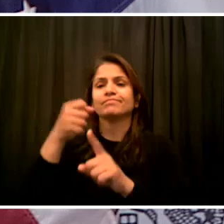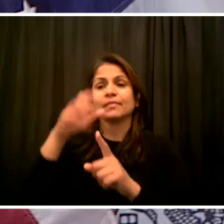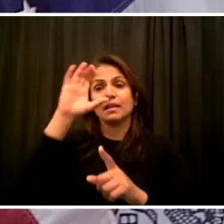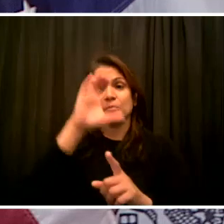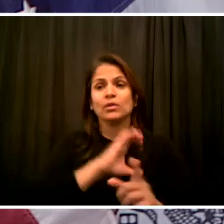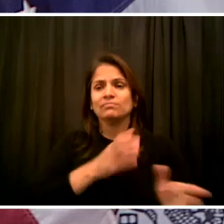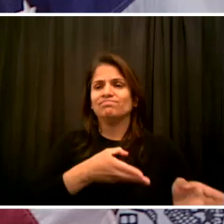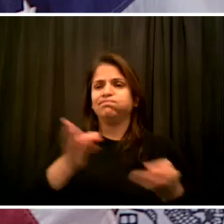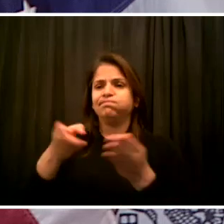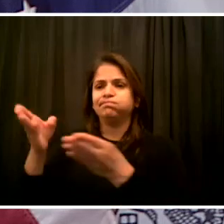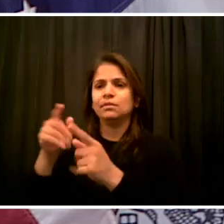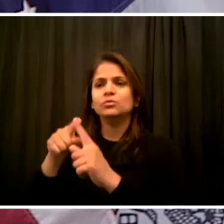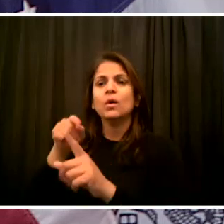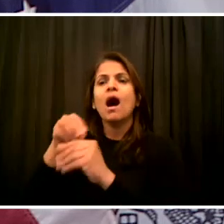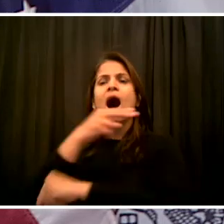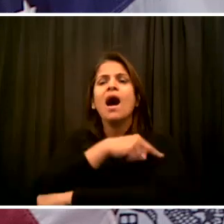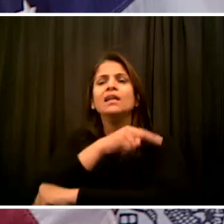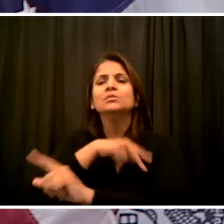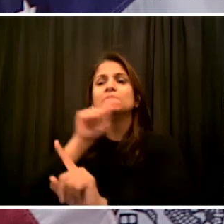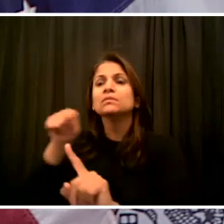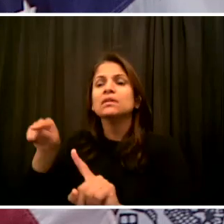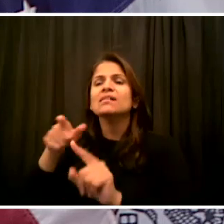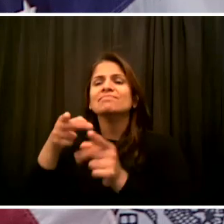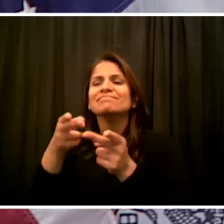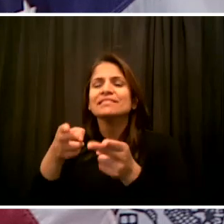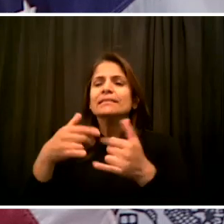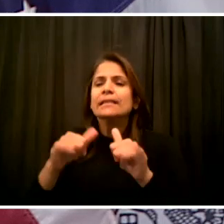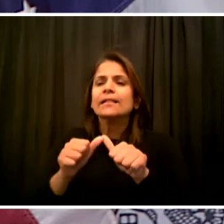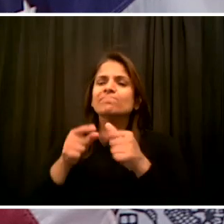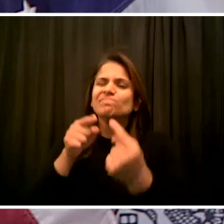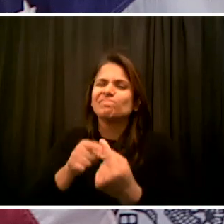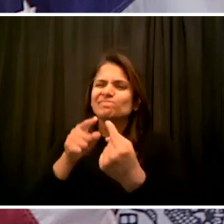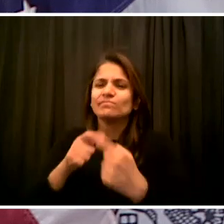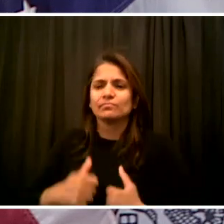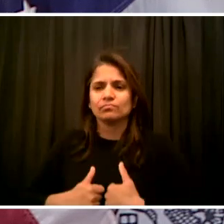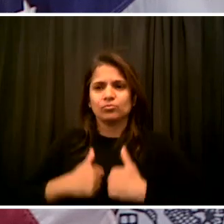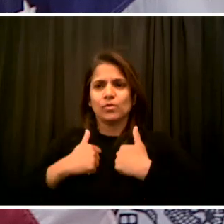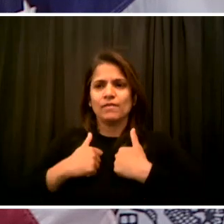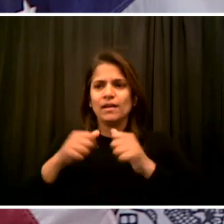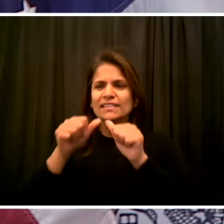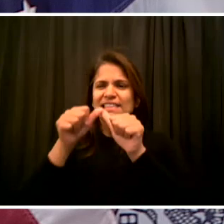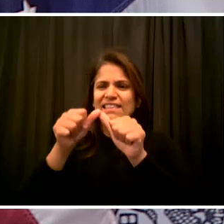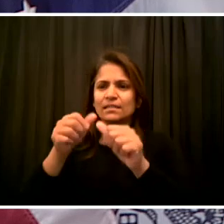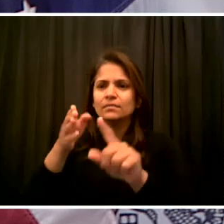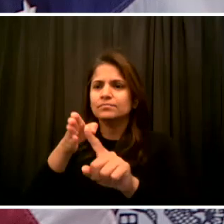I START EVERY DAY, AND I STARTED THIS MORNING WARNING MY EXECUTIVE